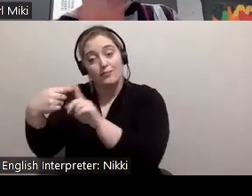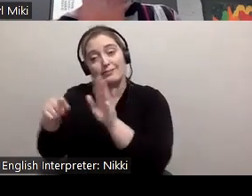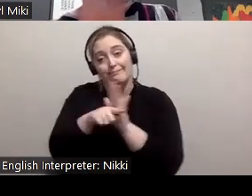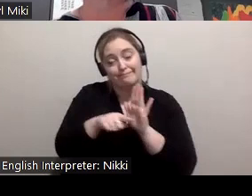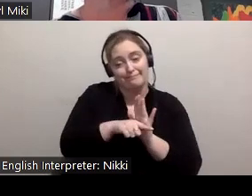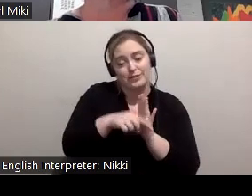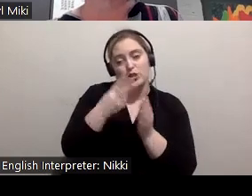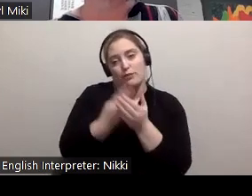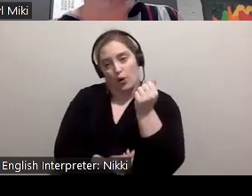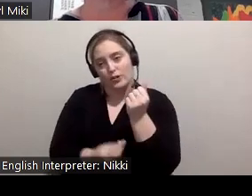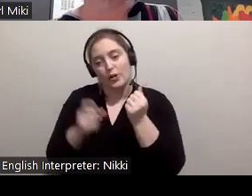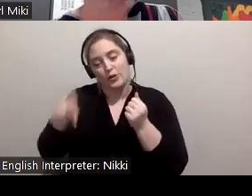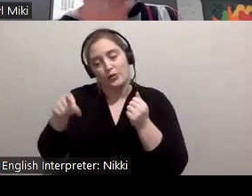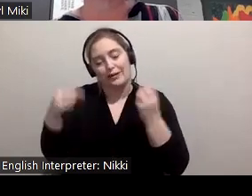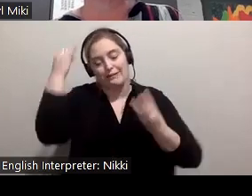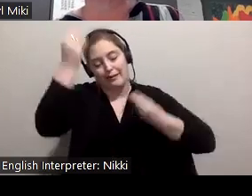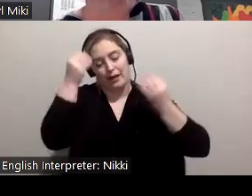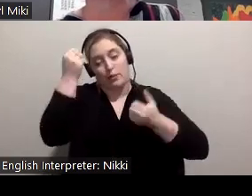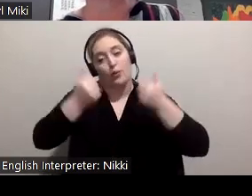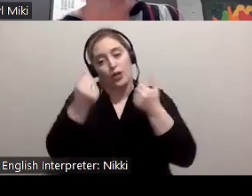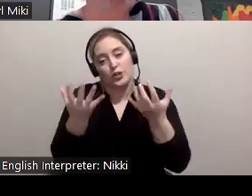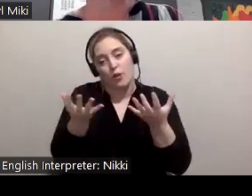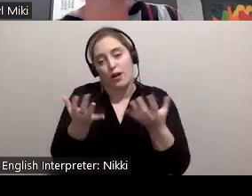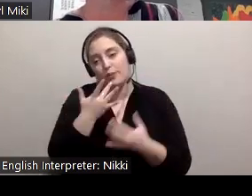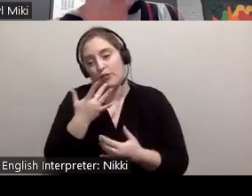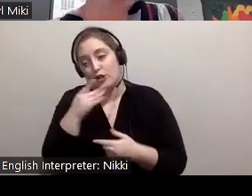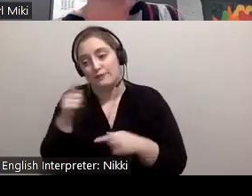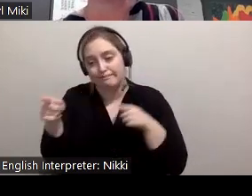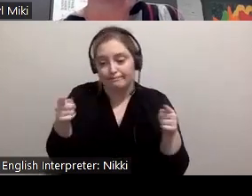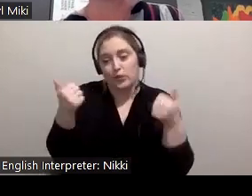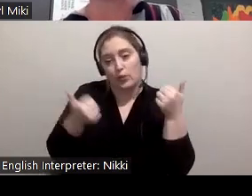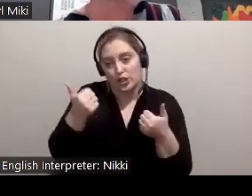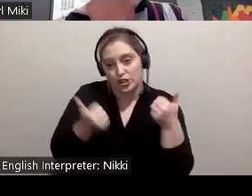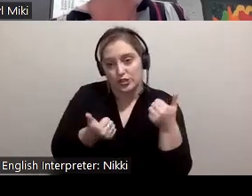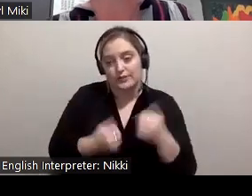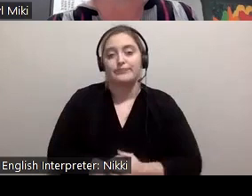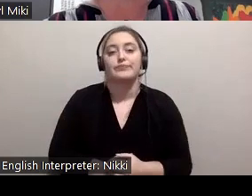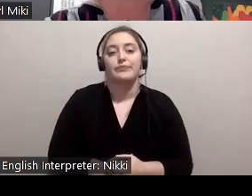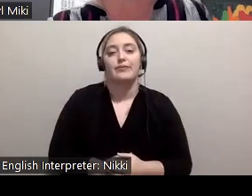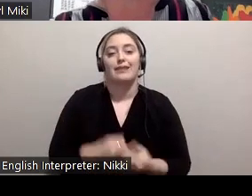going to want to take into consideration. And also organizations that are receiving ongoing funding from